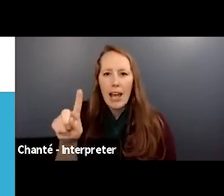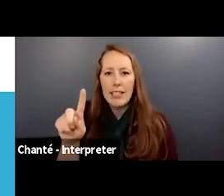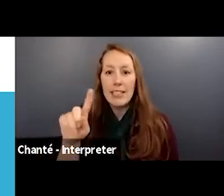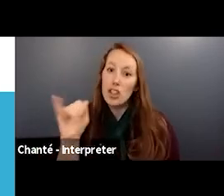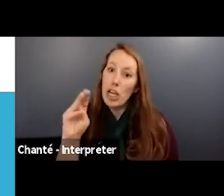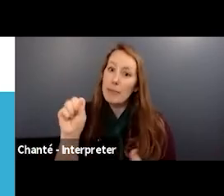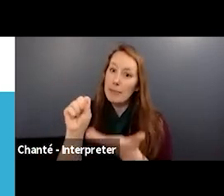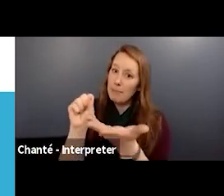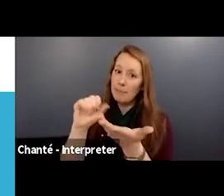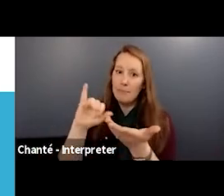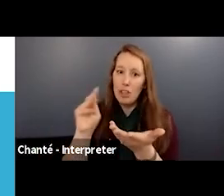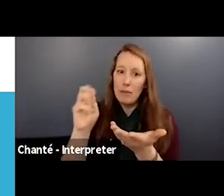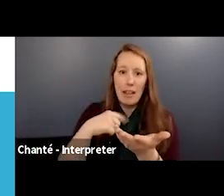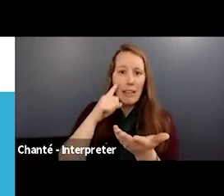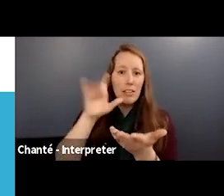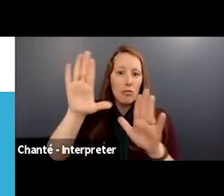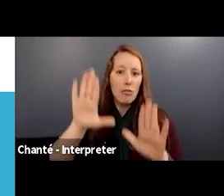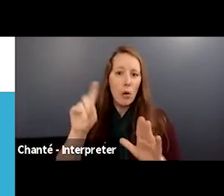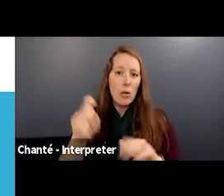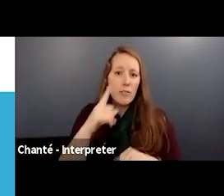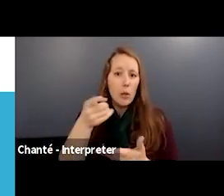I think that this would be a great question for you.